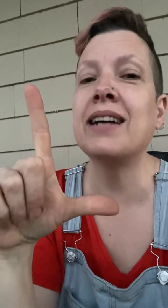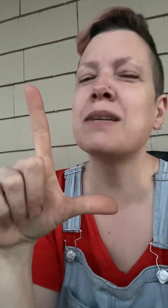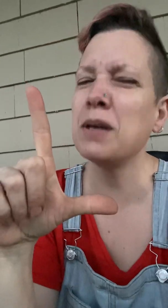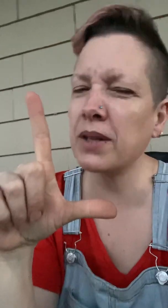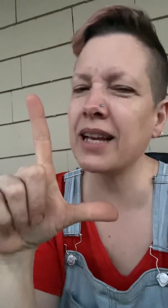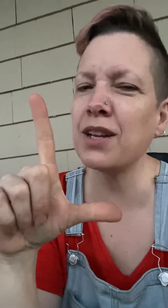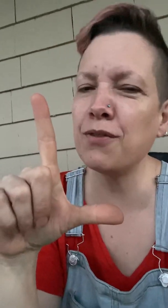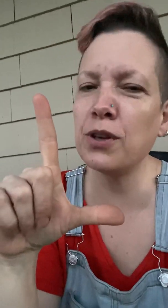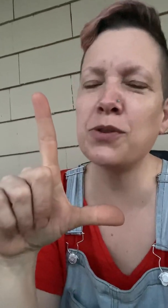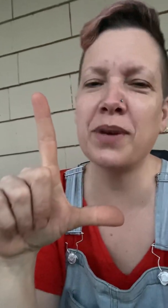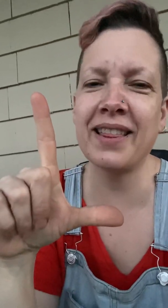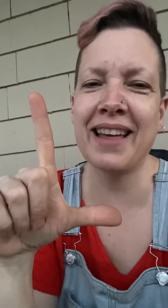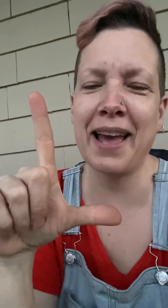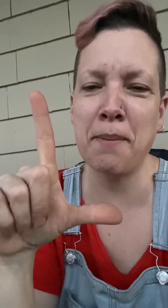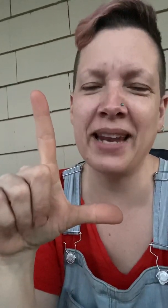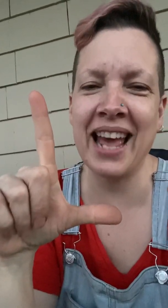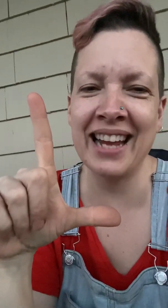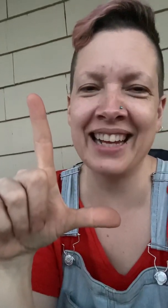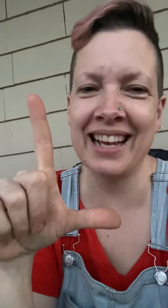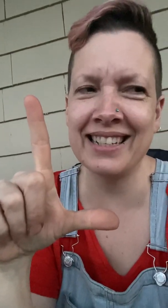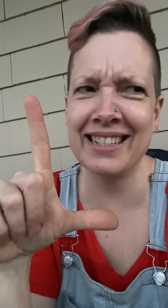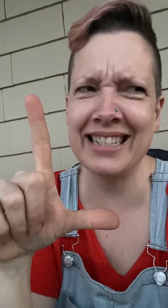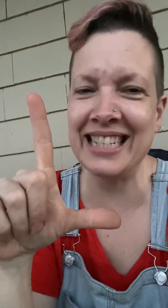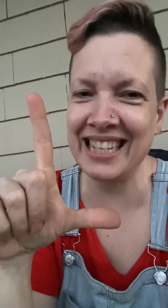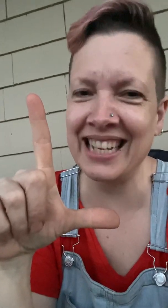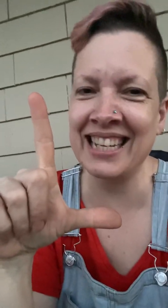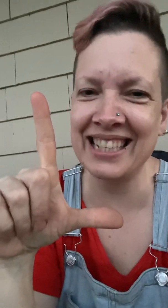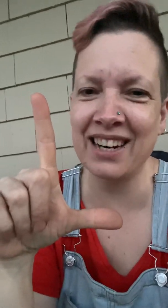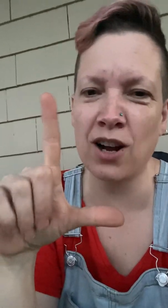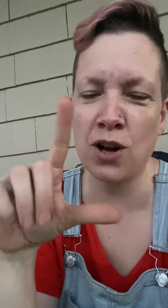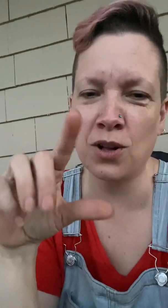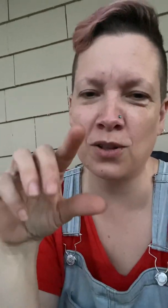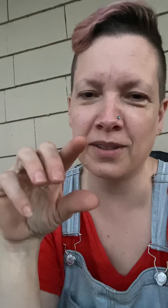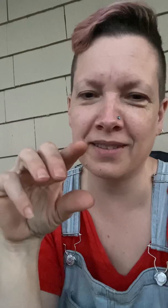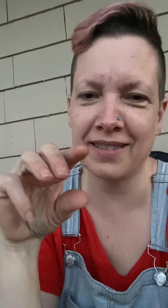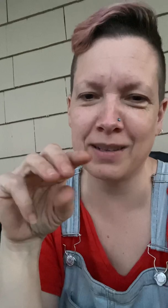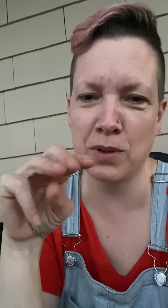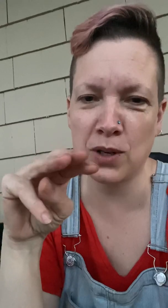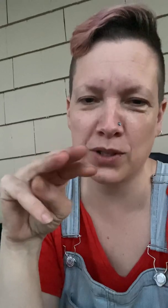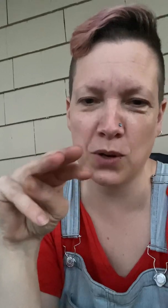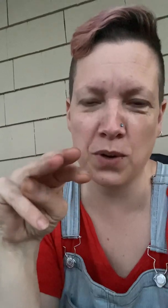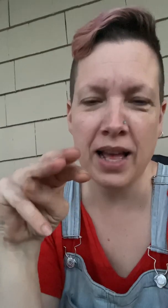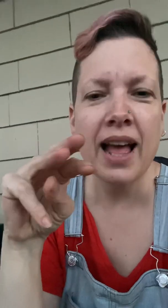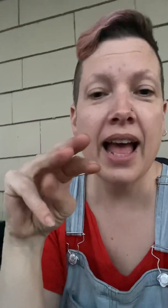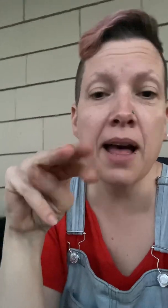M...some people get confused with M and N and T cuz they're all similar. So M,